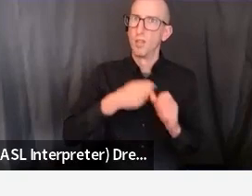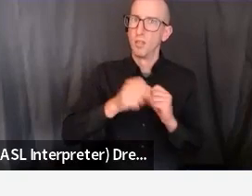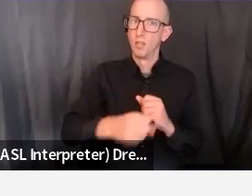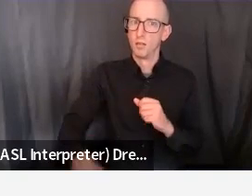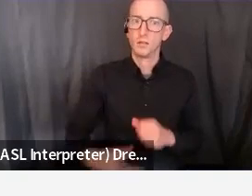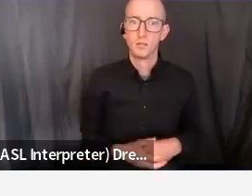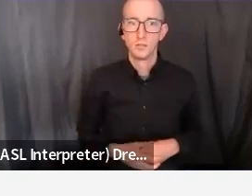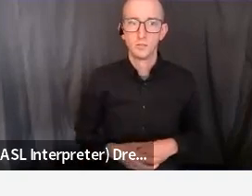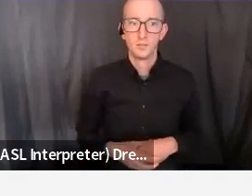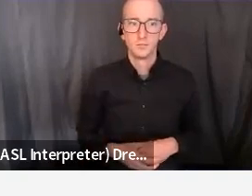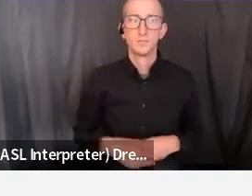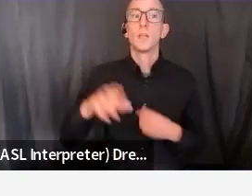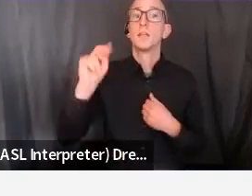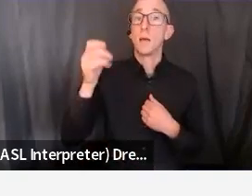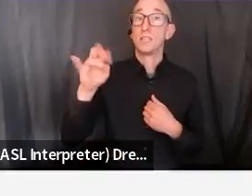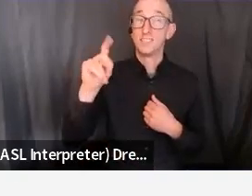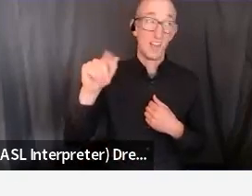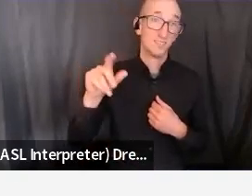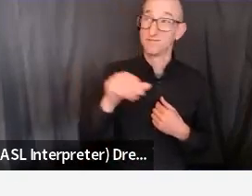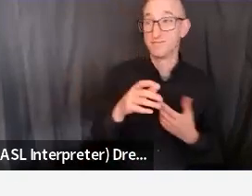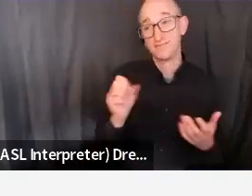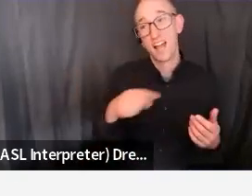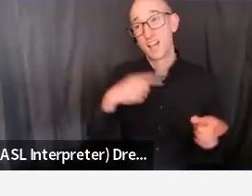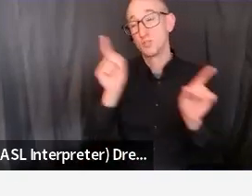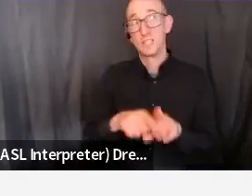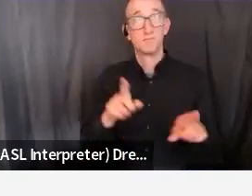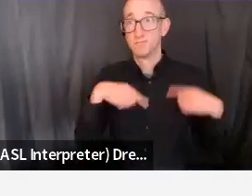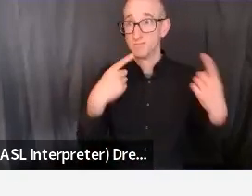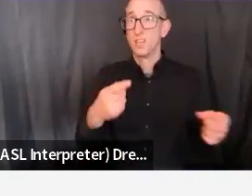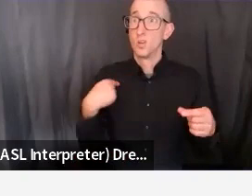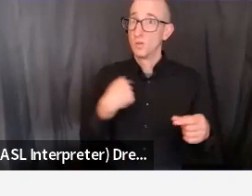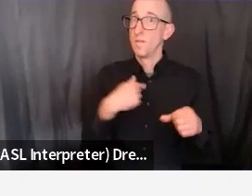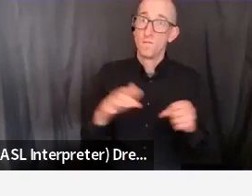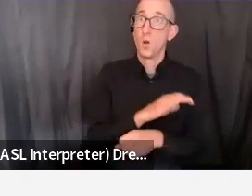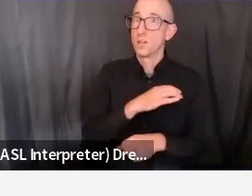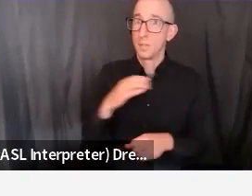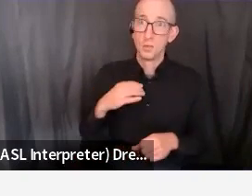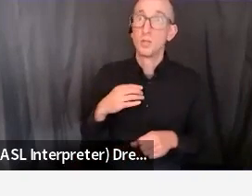Program received additional funding under BIL and a new emphasis on projects that can reduce